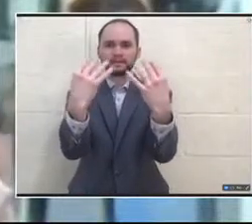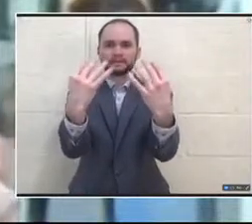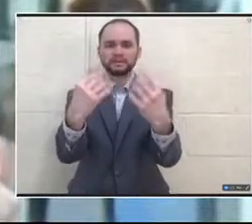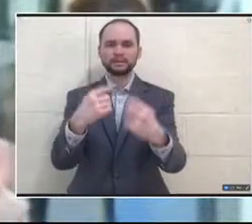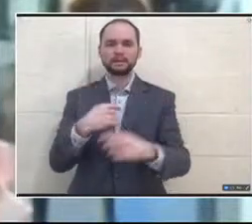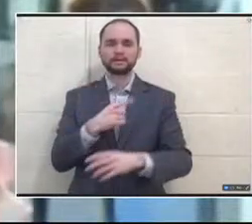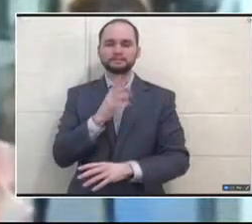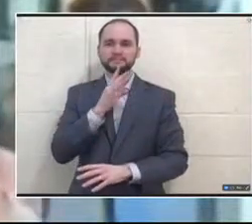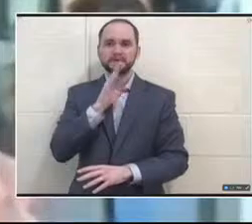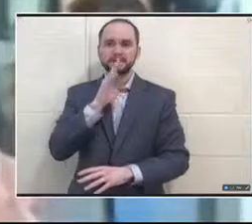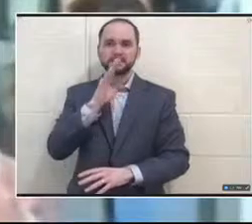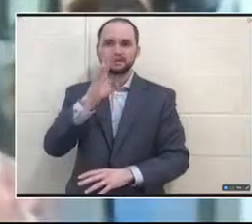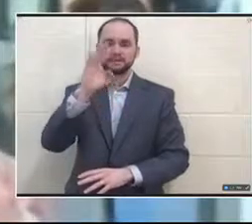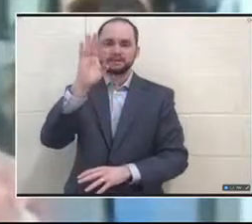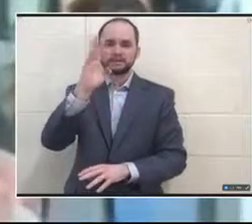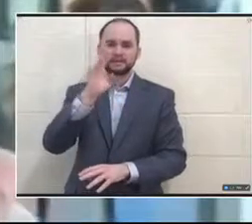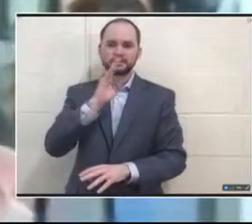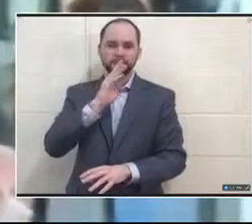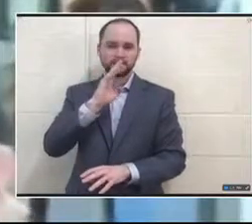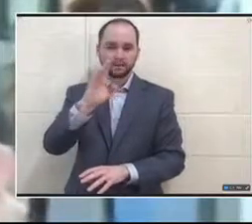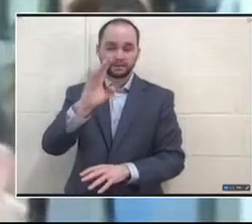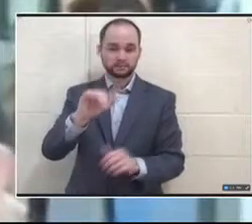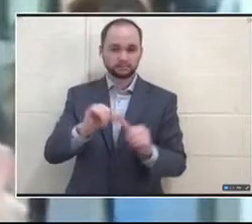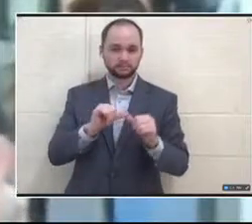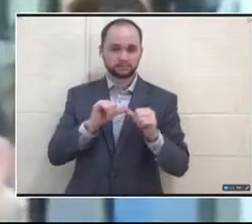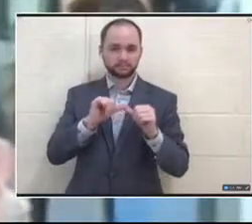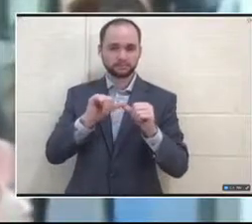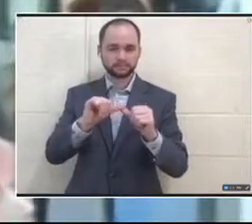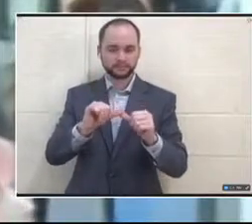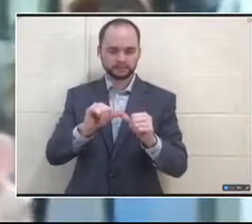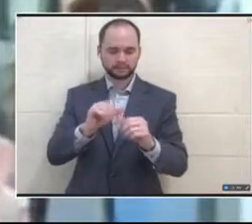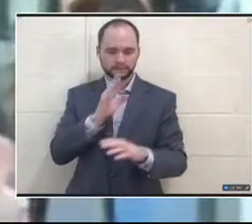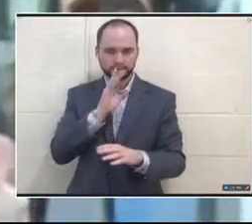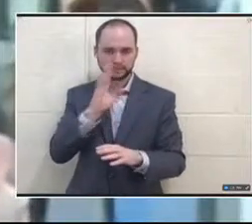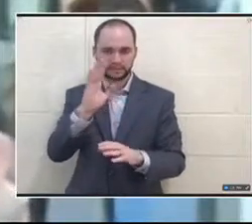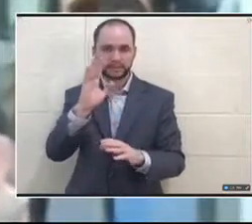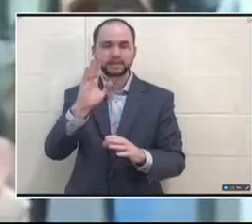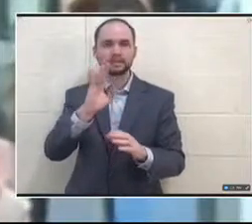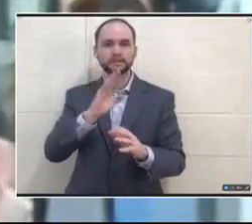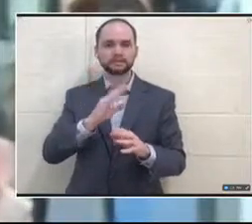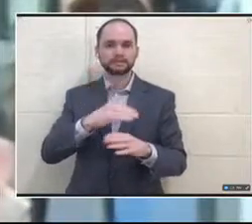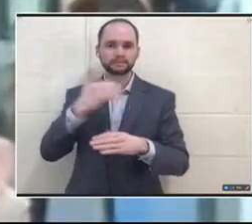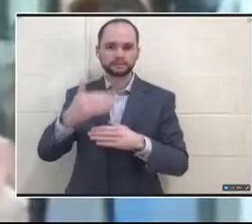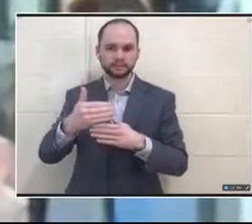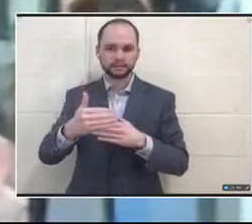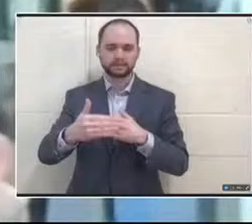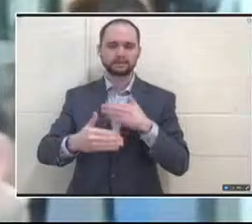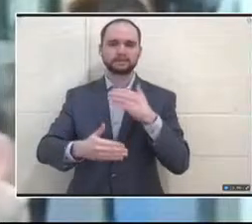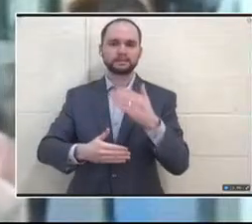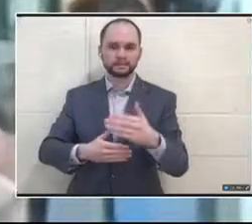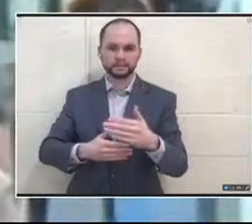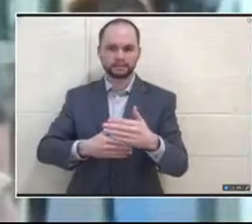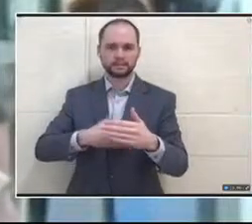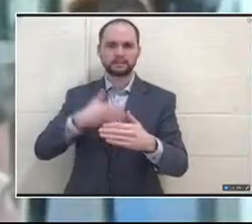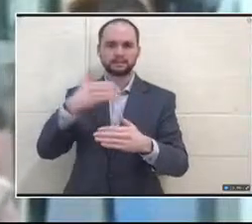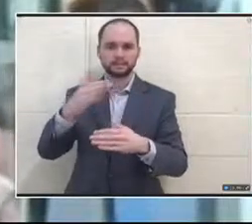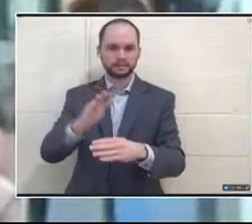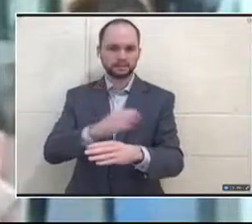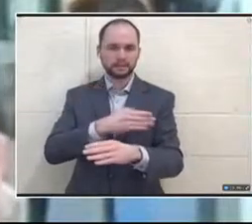see from the friendly faces in the crowd those who were encouraging, cheering me on and made me feel